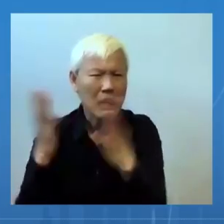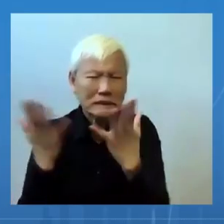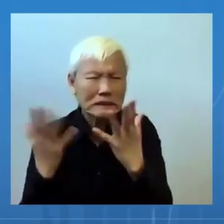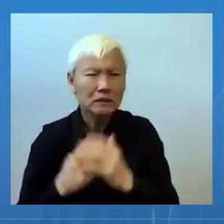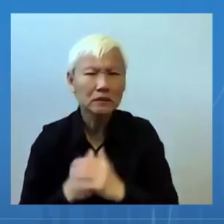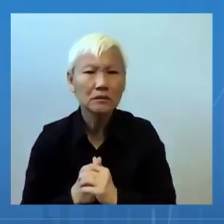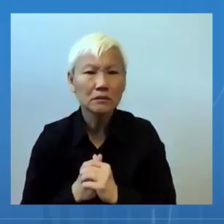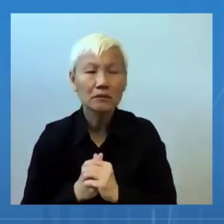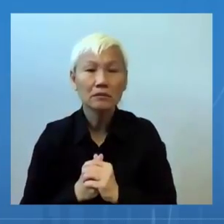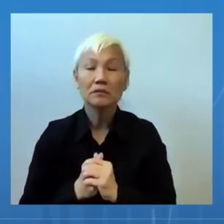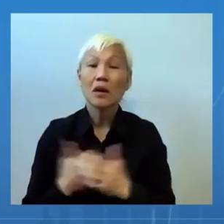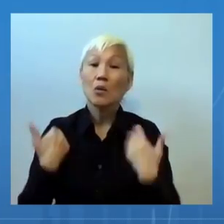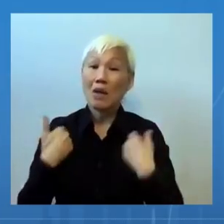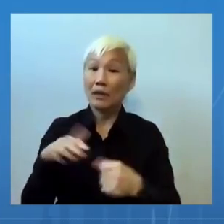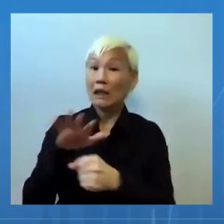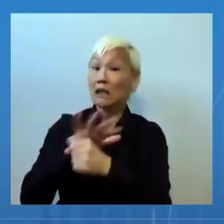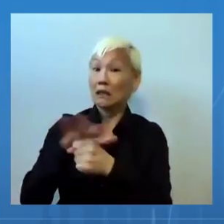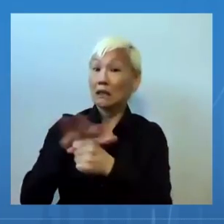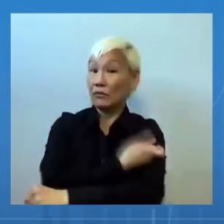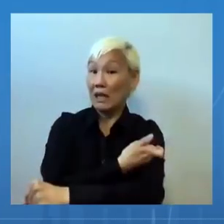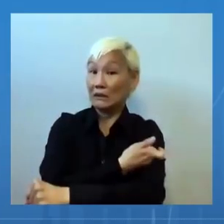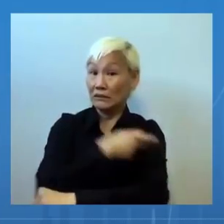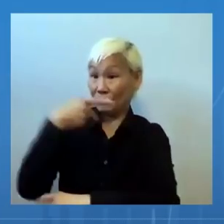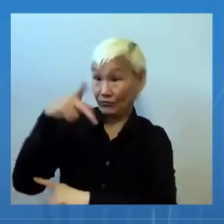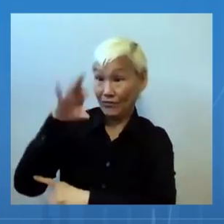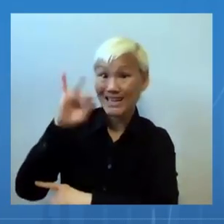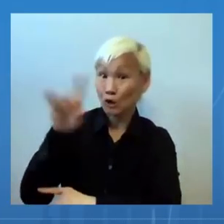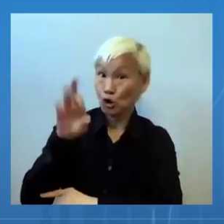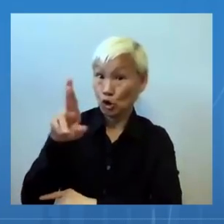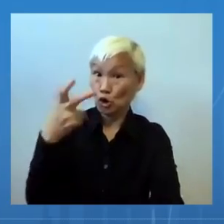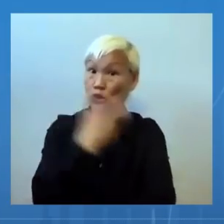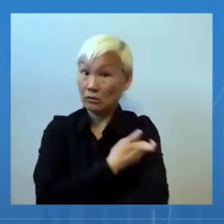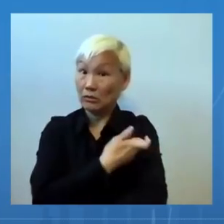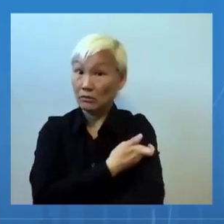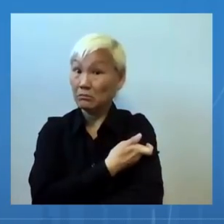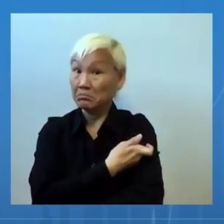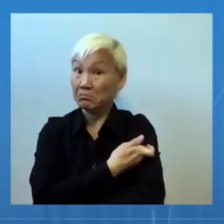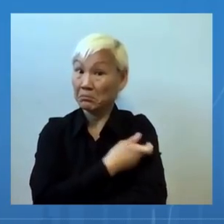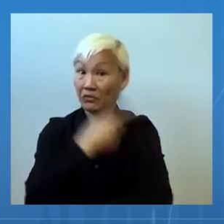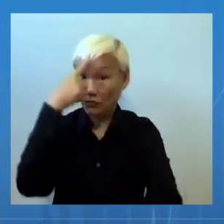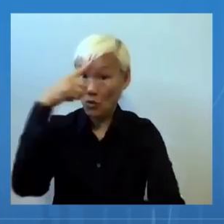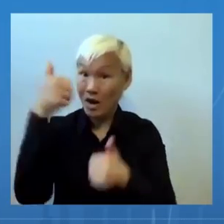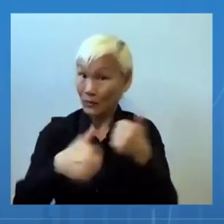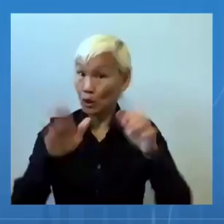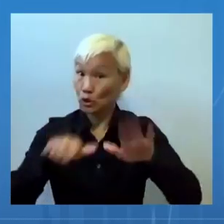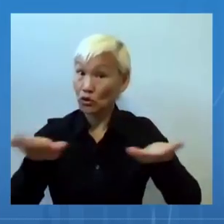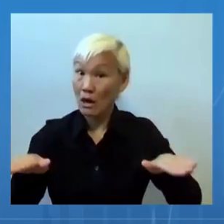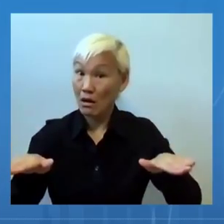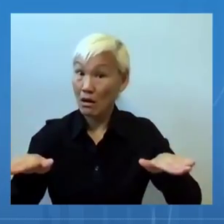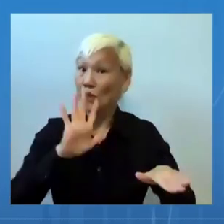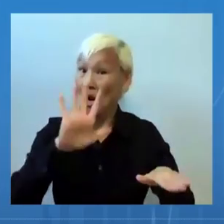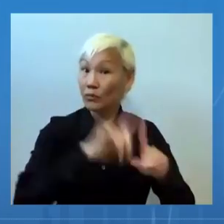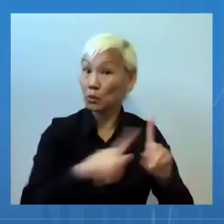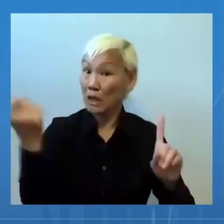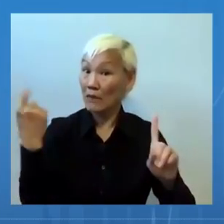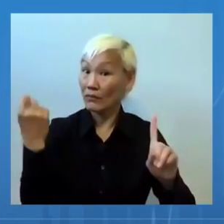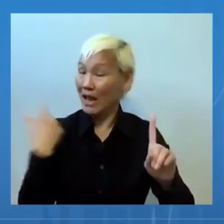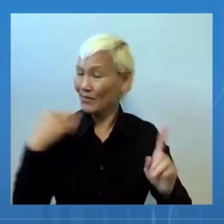Pfizer vaccine for every child age 5 through 11. So the whole distribution plan that we've been talking about --